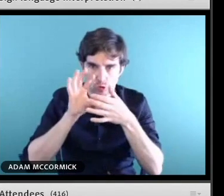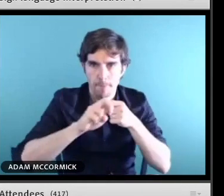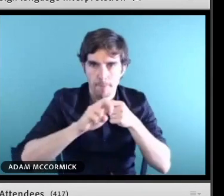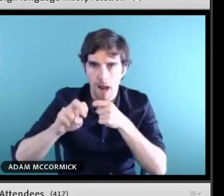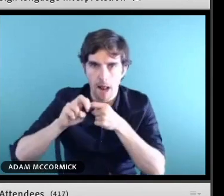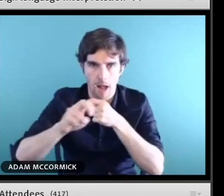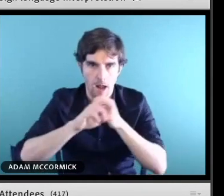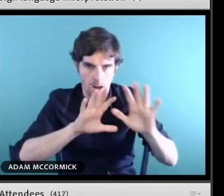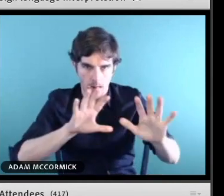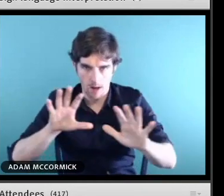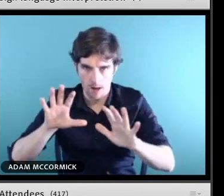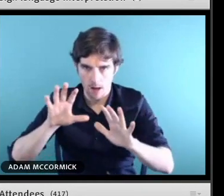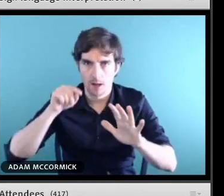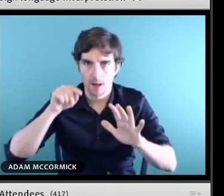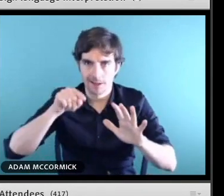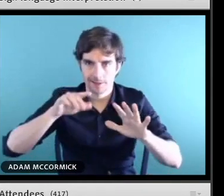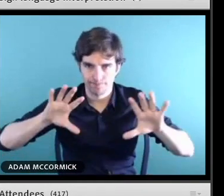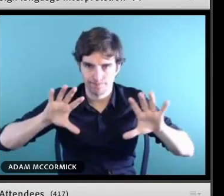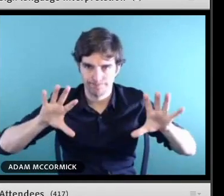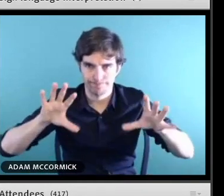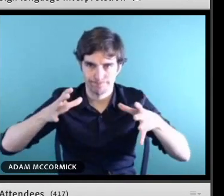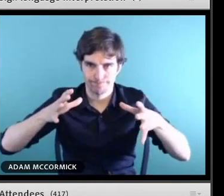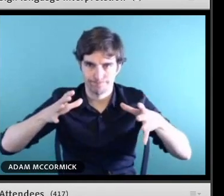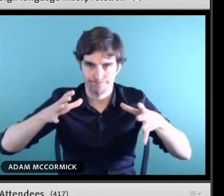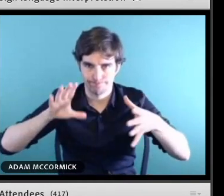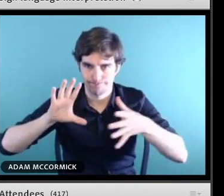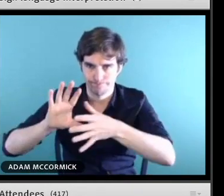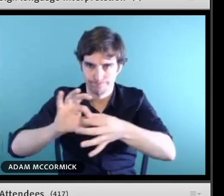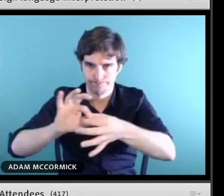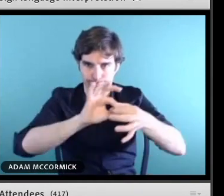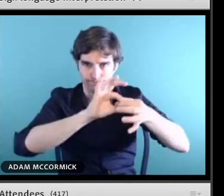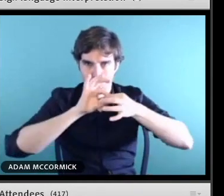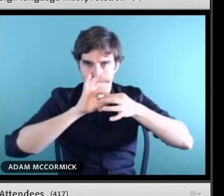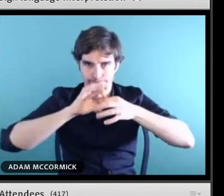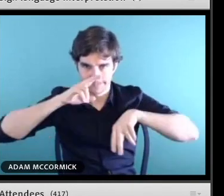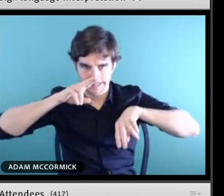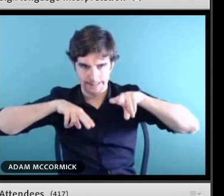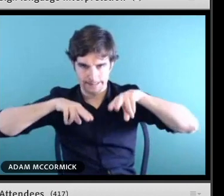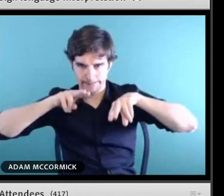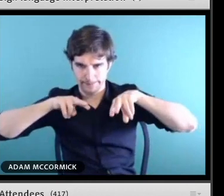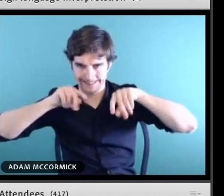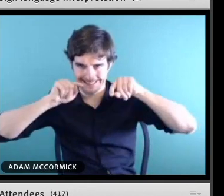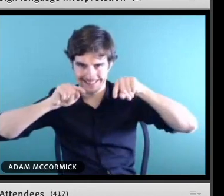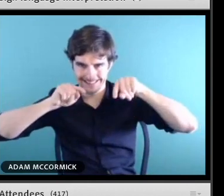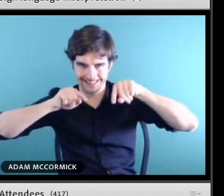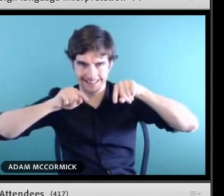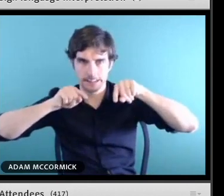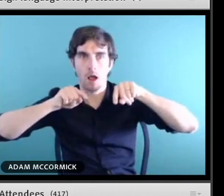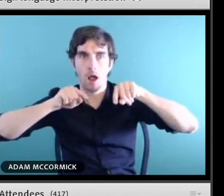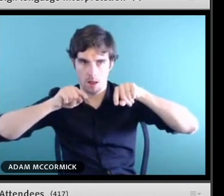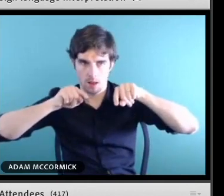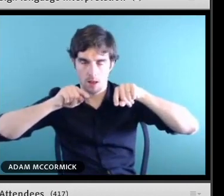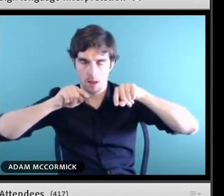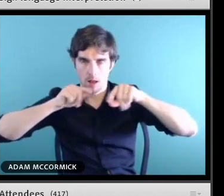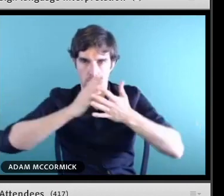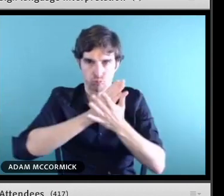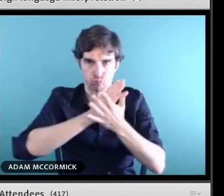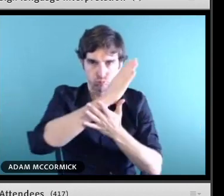mentioned he's the coordinator of the project of this regional assessment project. He's